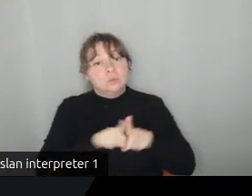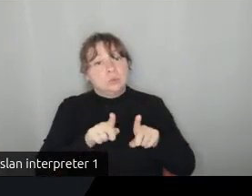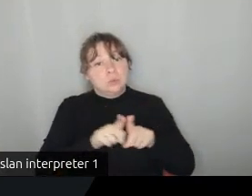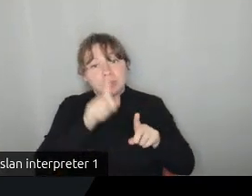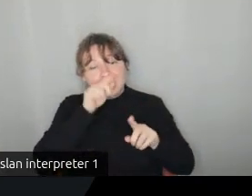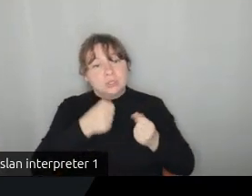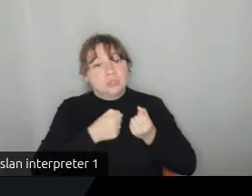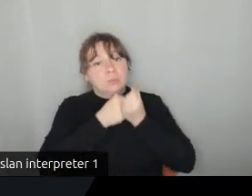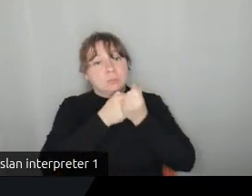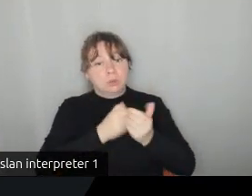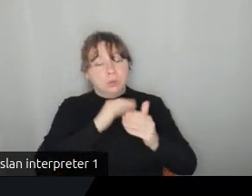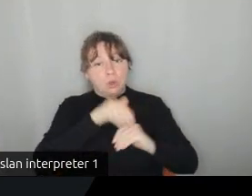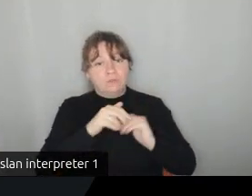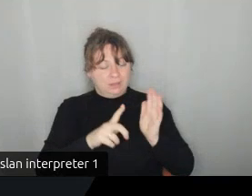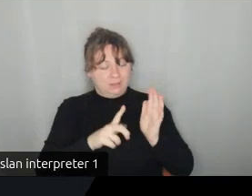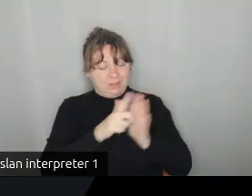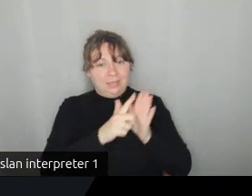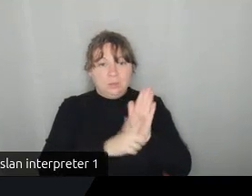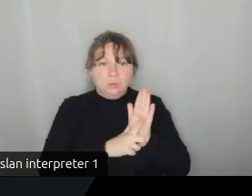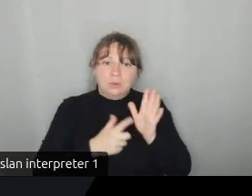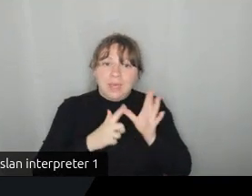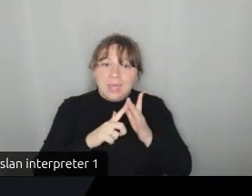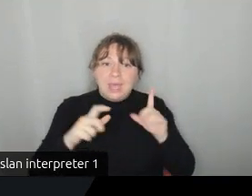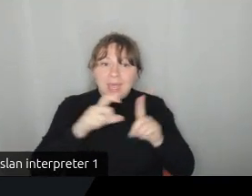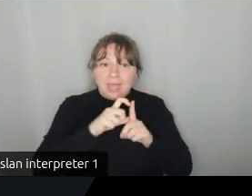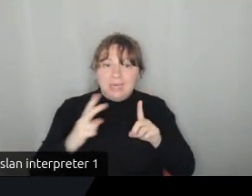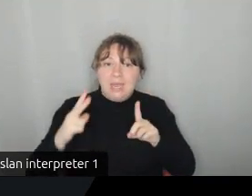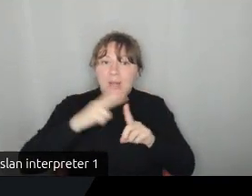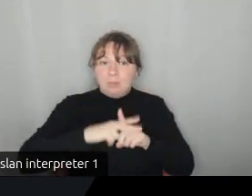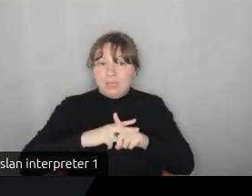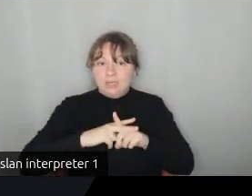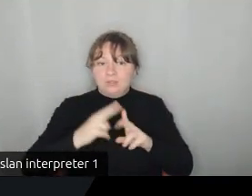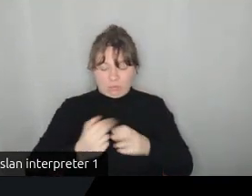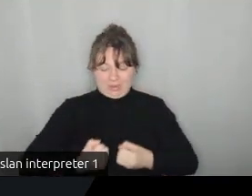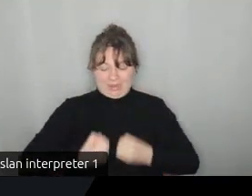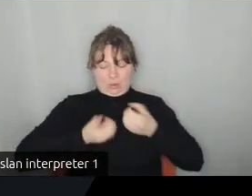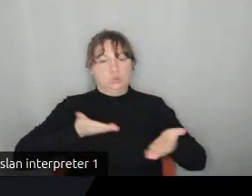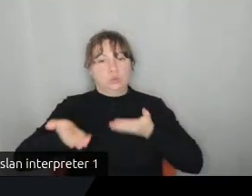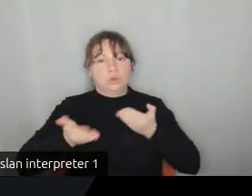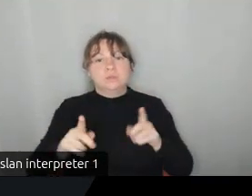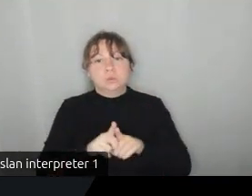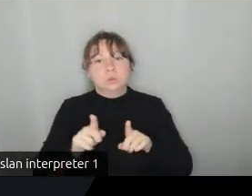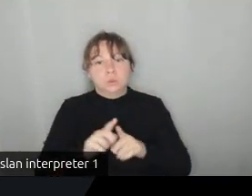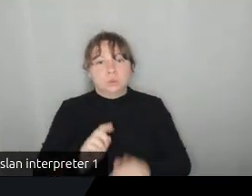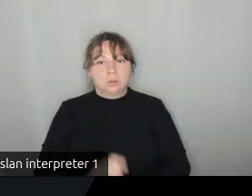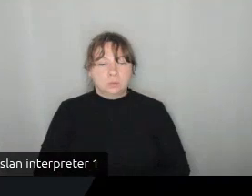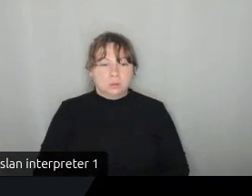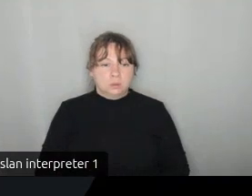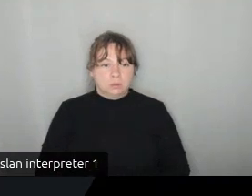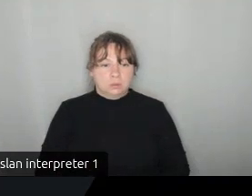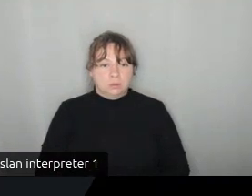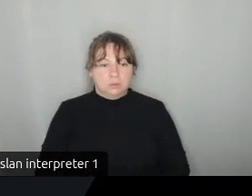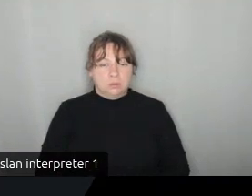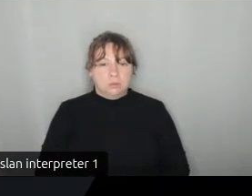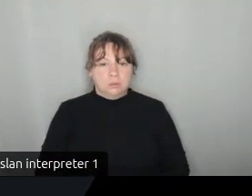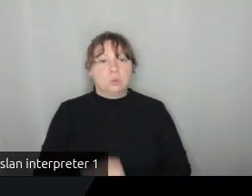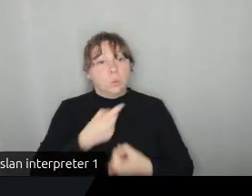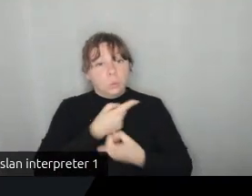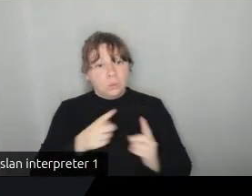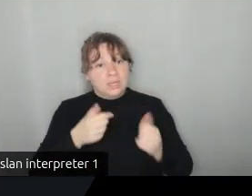aid um applications as well. Now during engagement we would usually use risk assessment tools to map